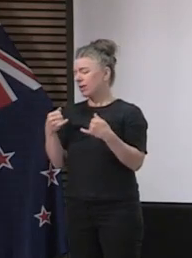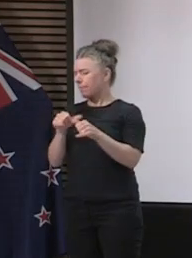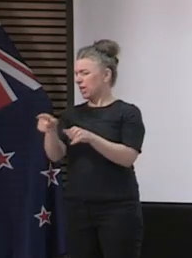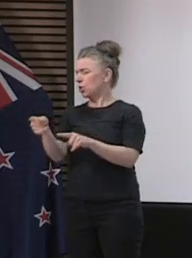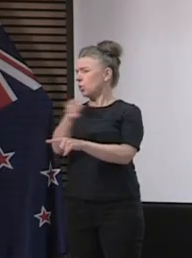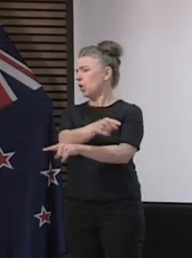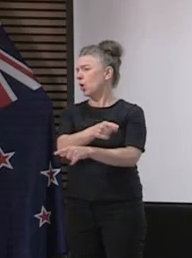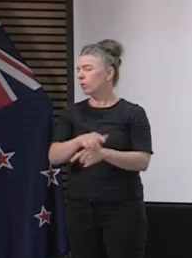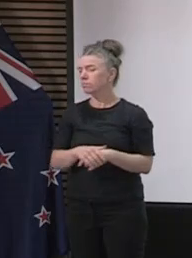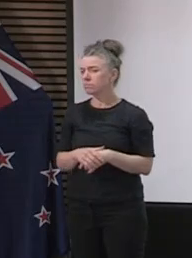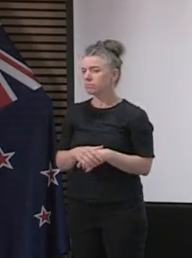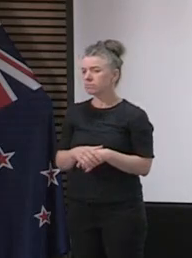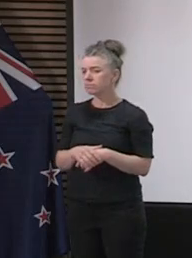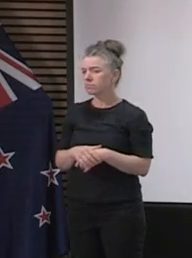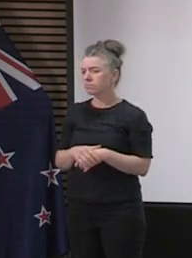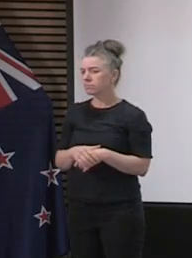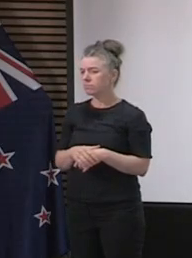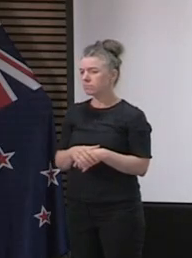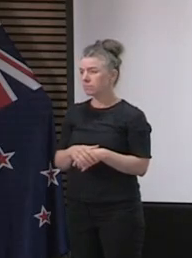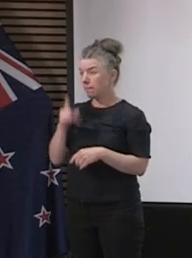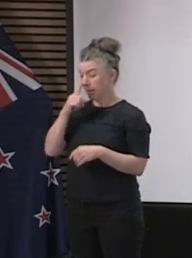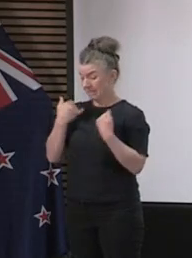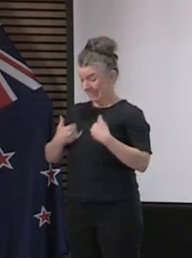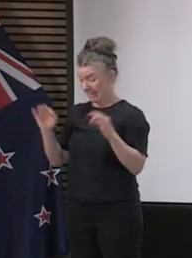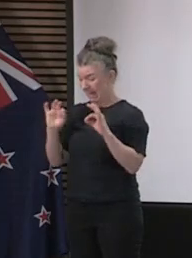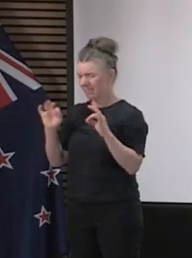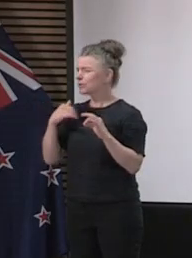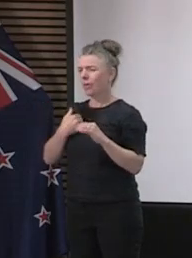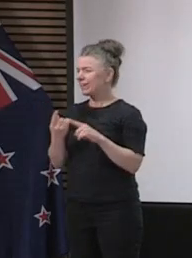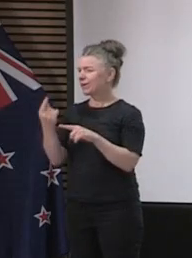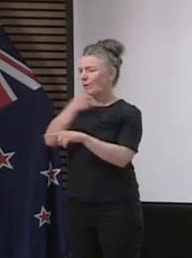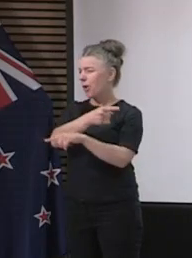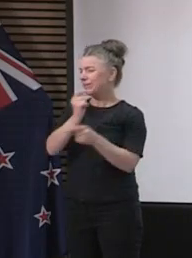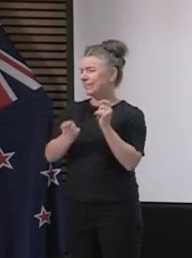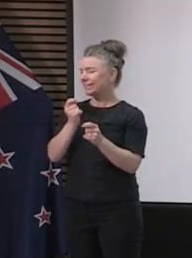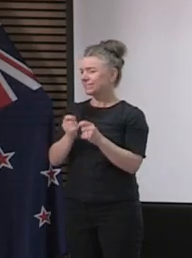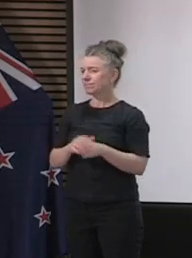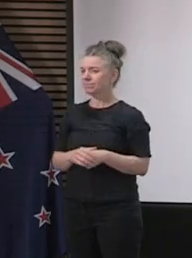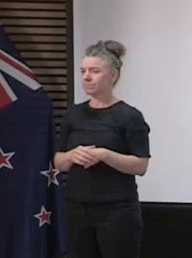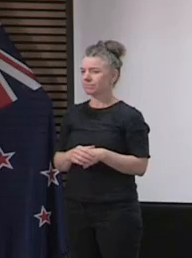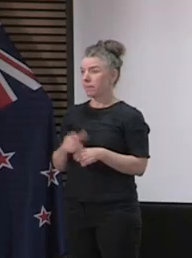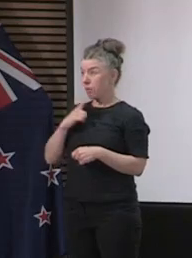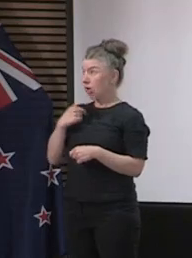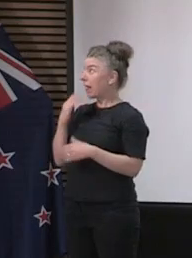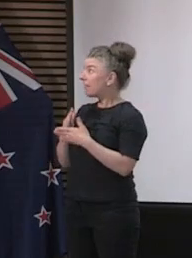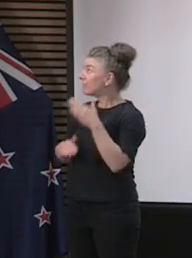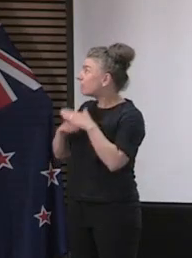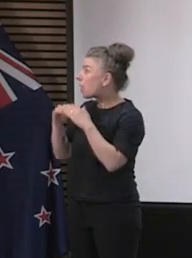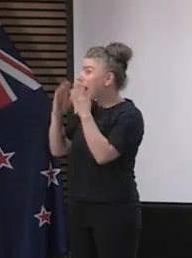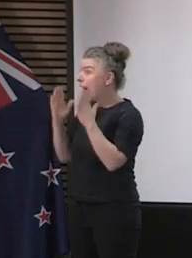referred by general practice or by Healthline. There's no need for people to go in if